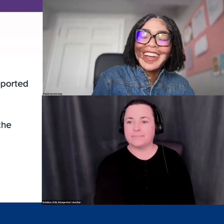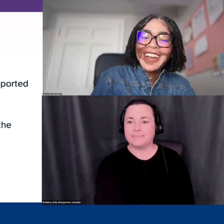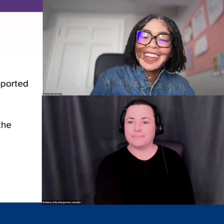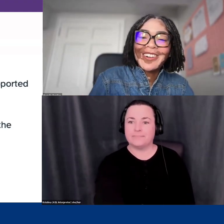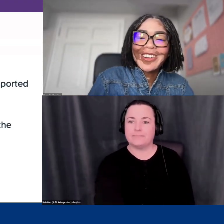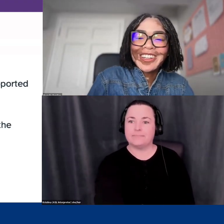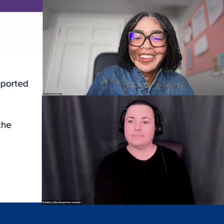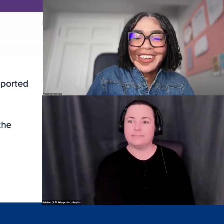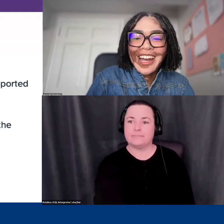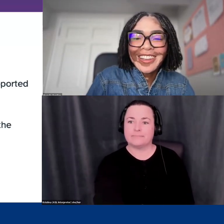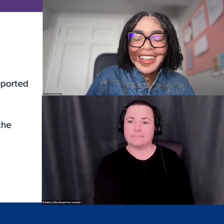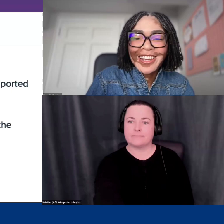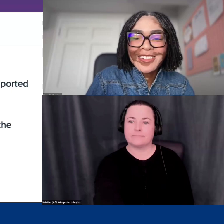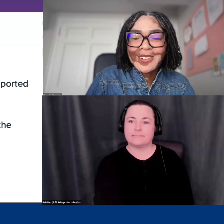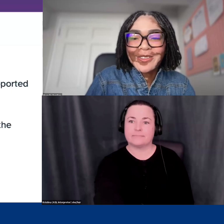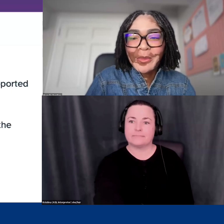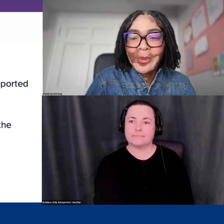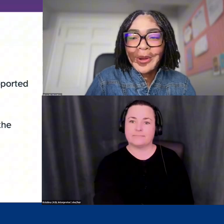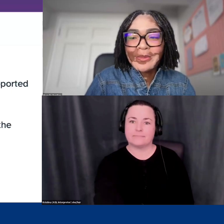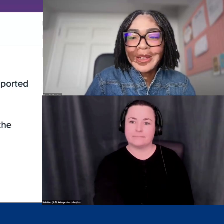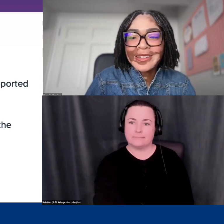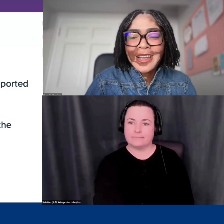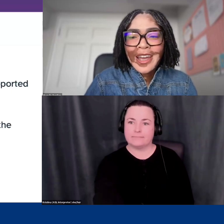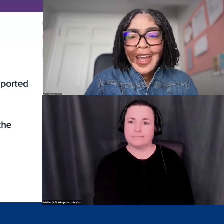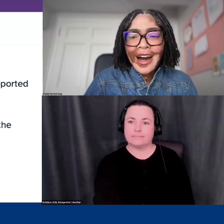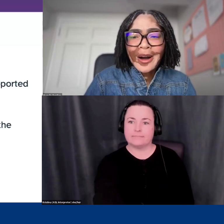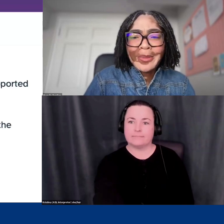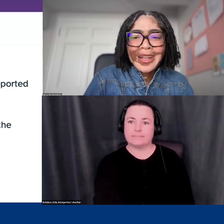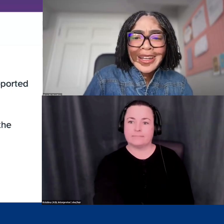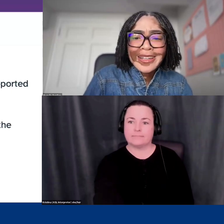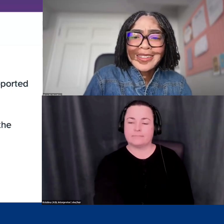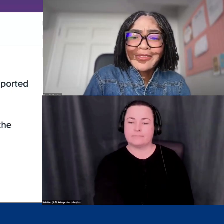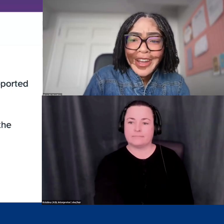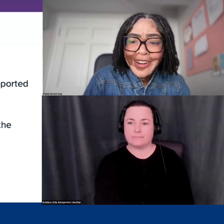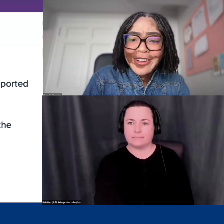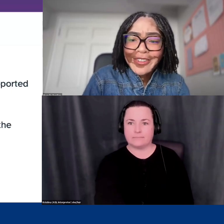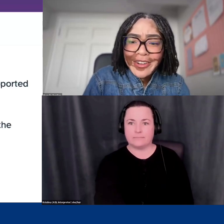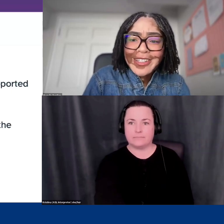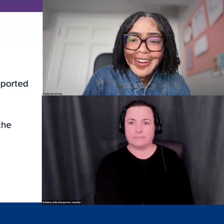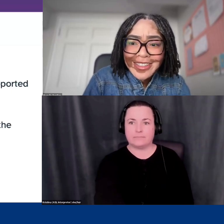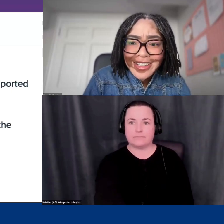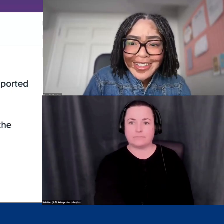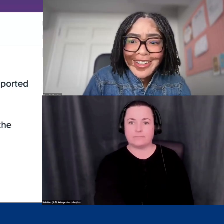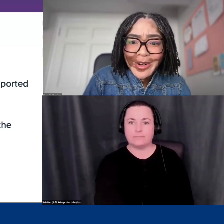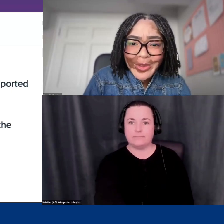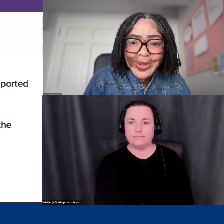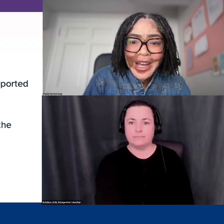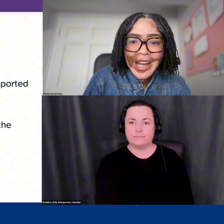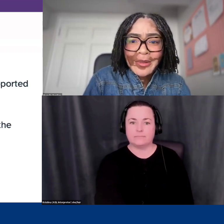that were given at the end of appointments. And it is very, very daunting to go through that